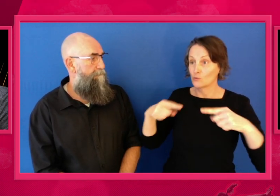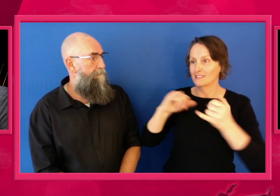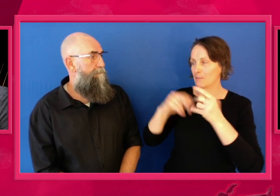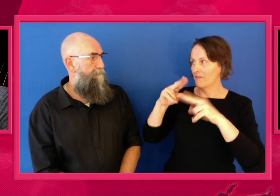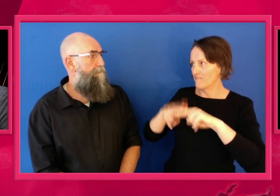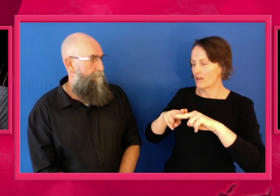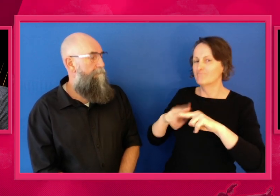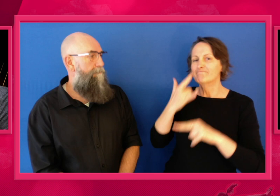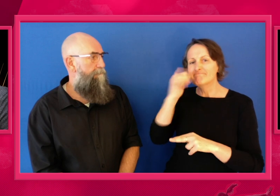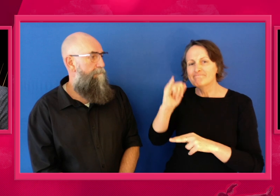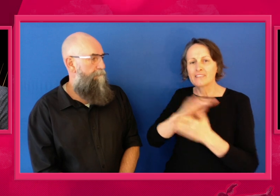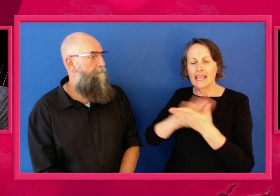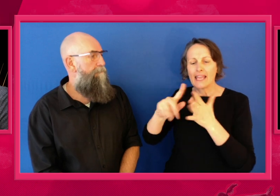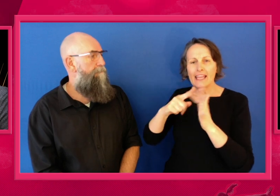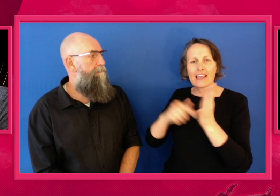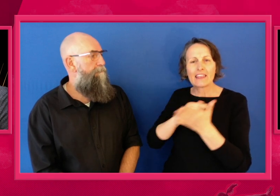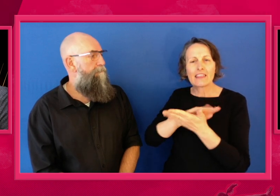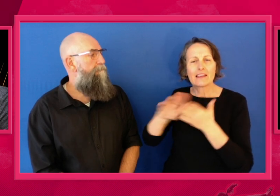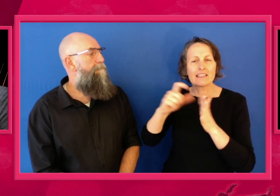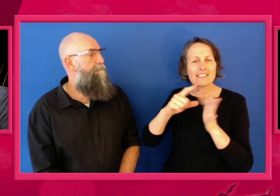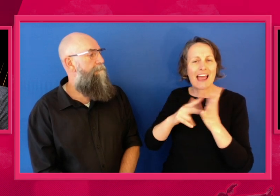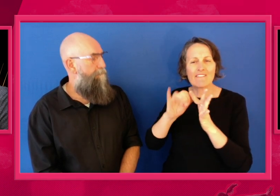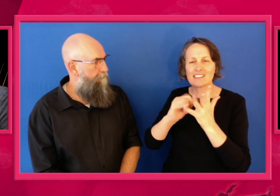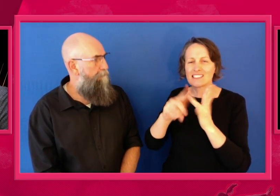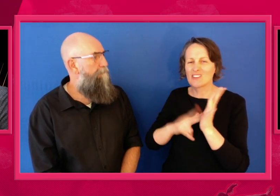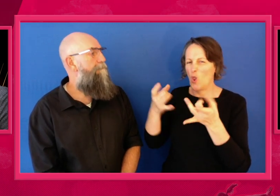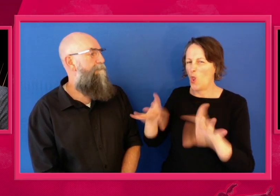doubles partner Heath Davidson, he lost yesterday, so he bowed out of the singles. They'll be